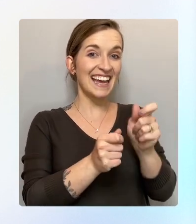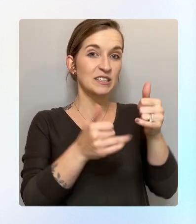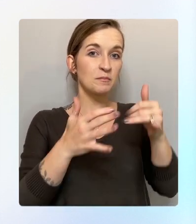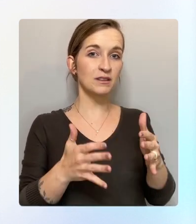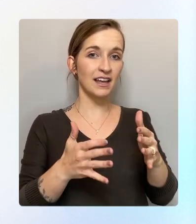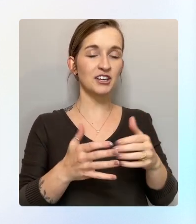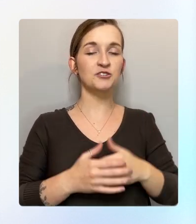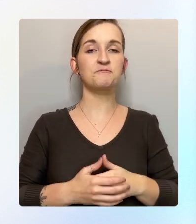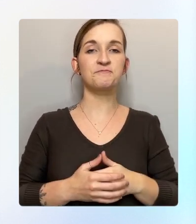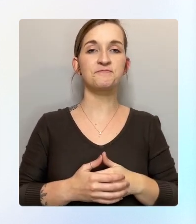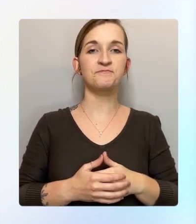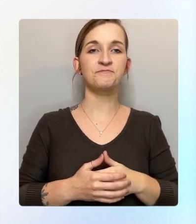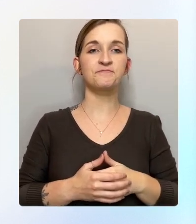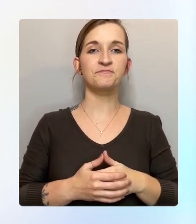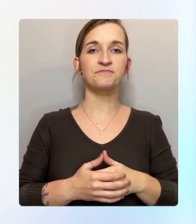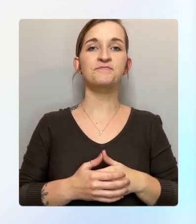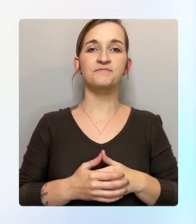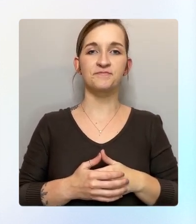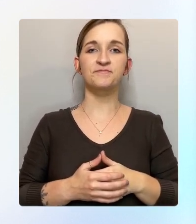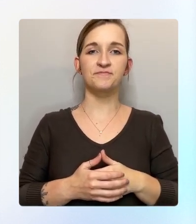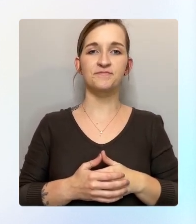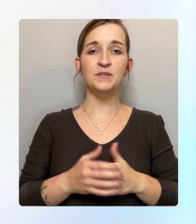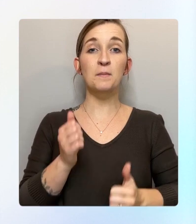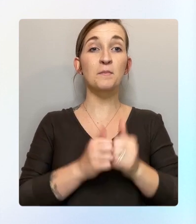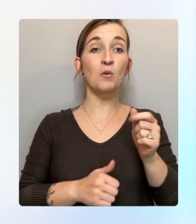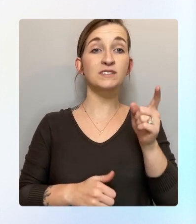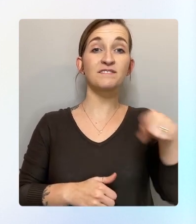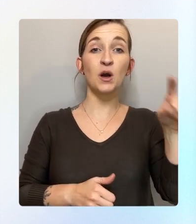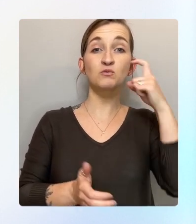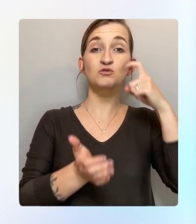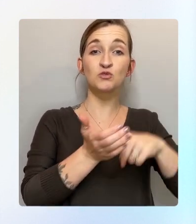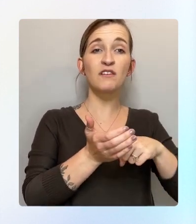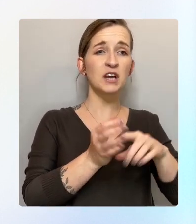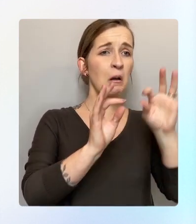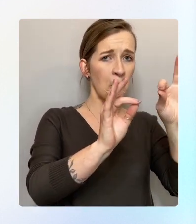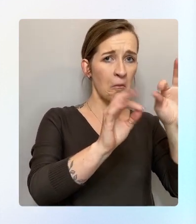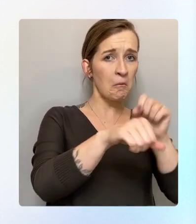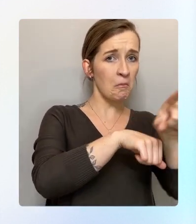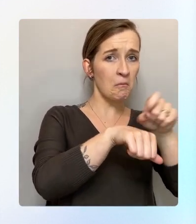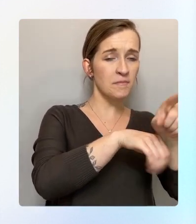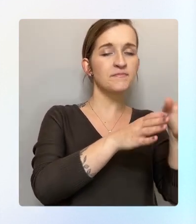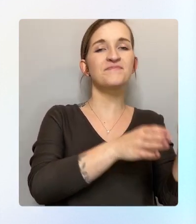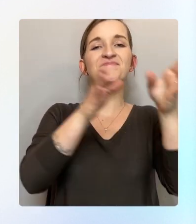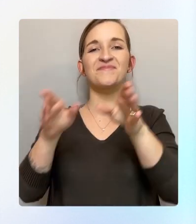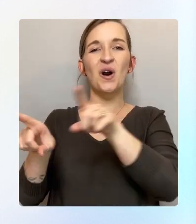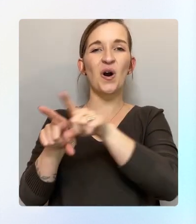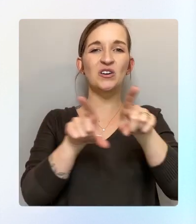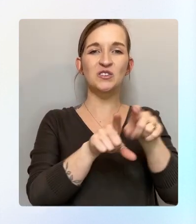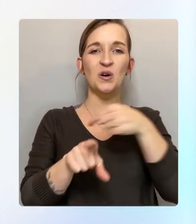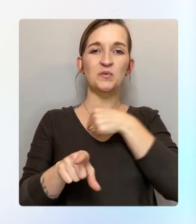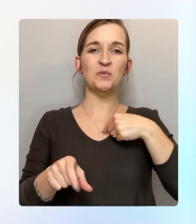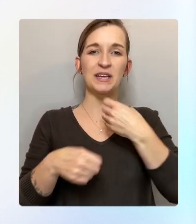While most of these notifications point to an in-game destination, we often create developer posts to provide additional context